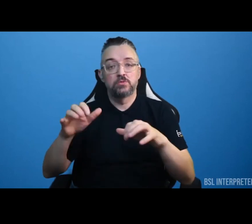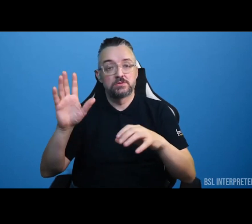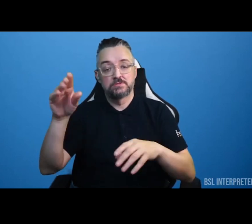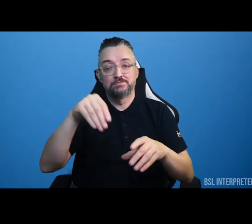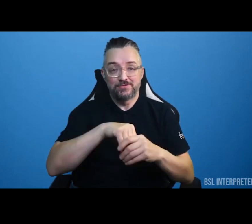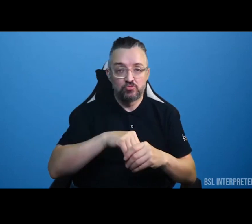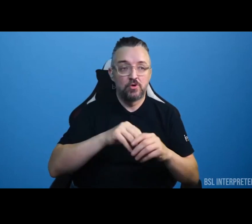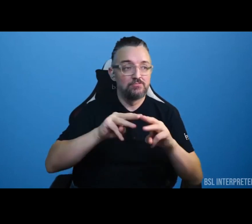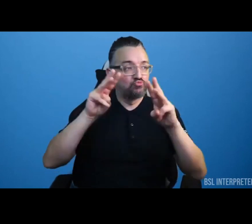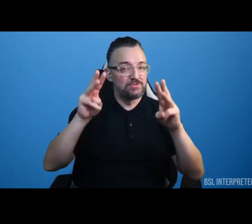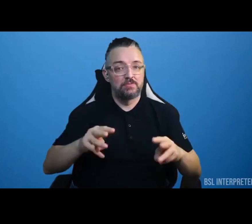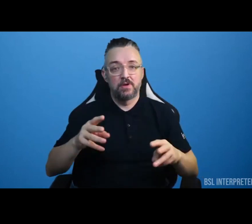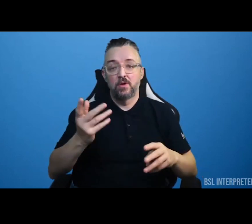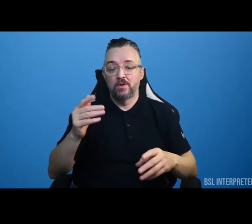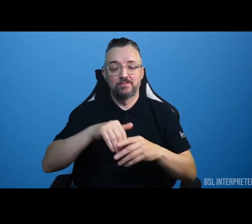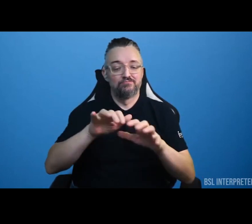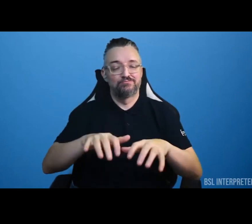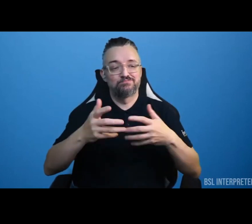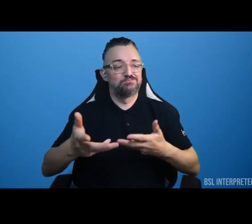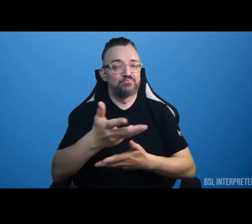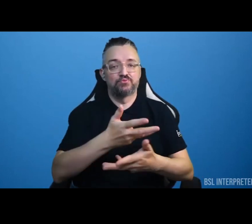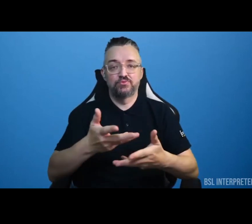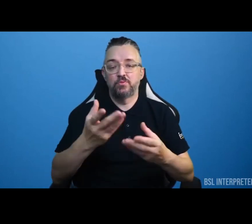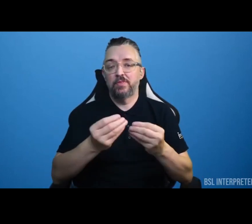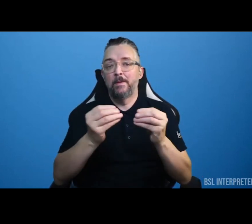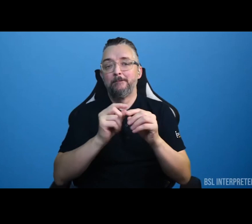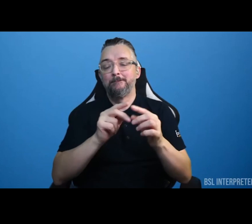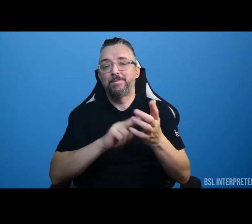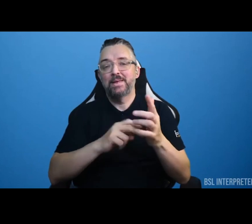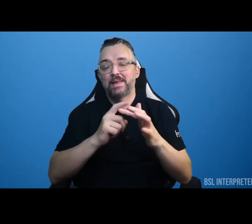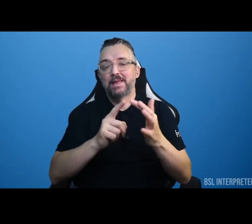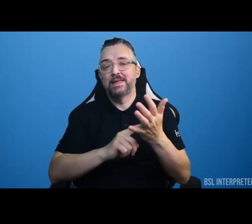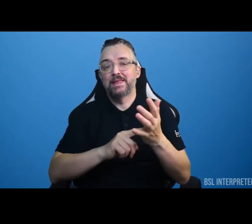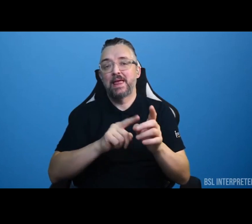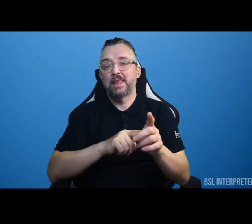again for an "In Conversation with Ben Kelly," the designer of one of Manchester's most iconic nightclubs,